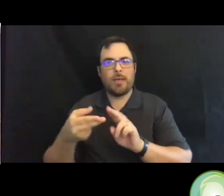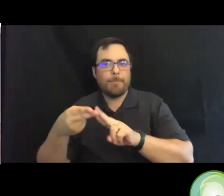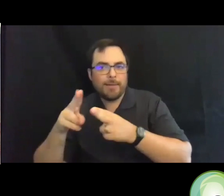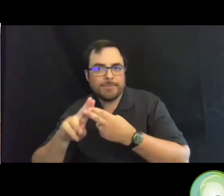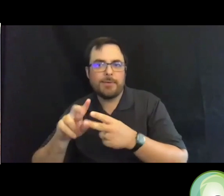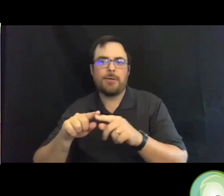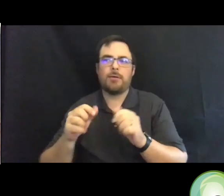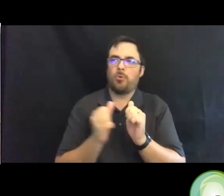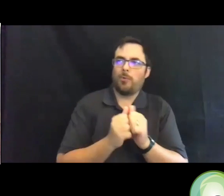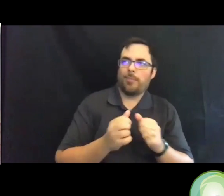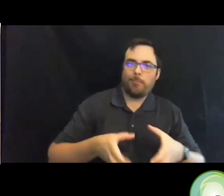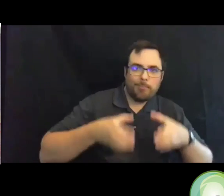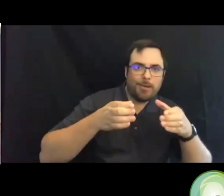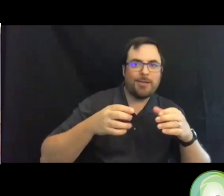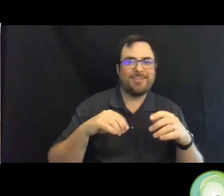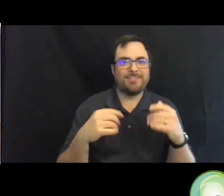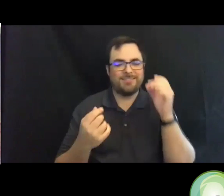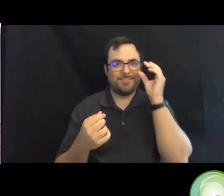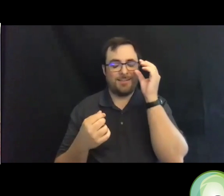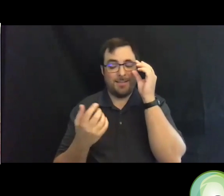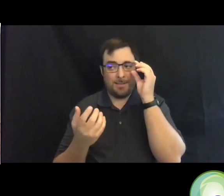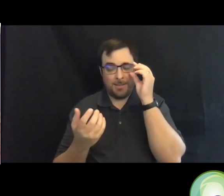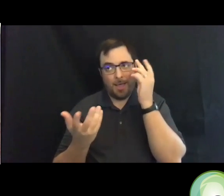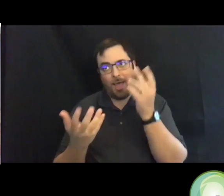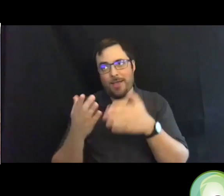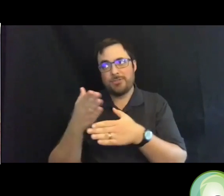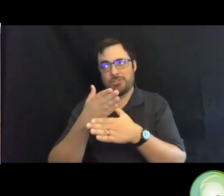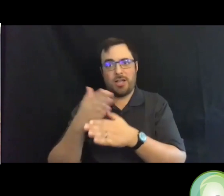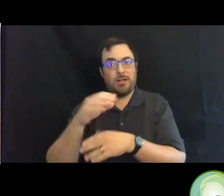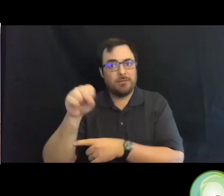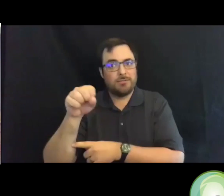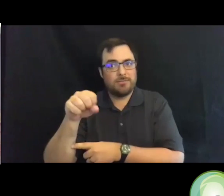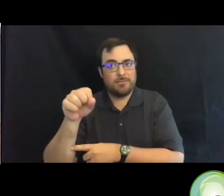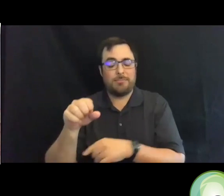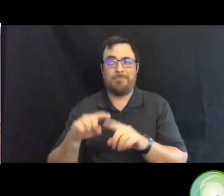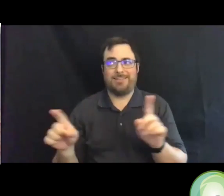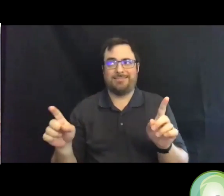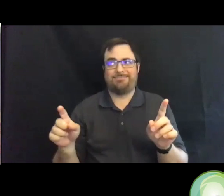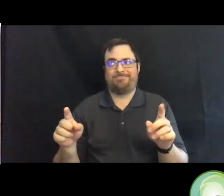and shared that with them. But they seemed overwhelmed and it's hard